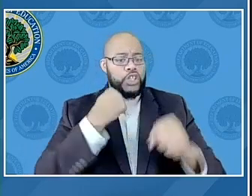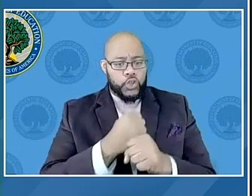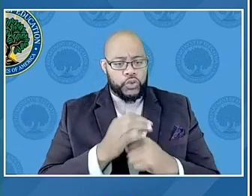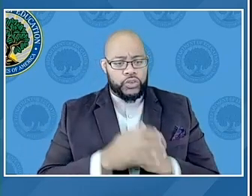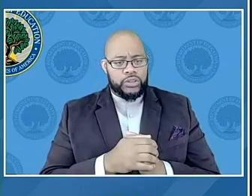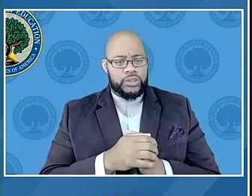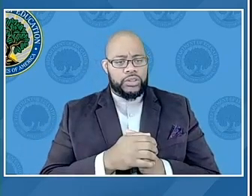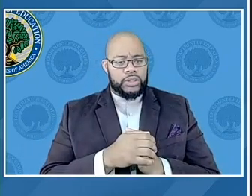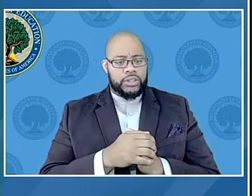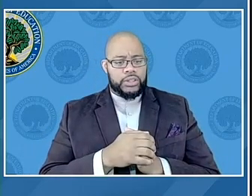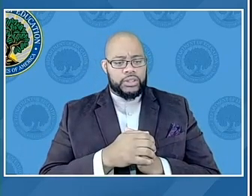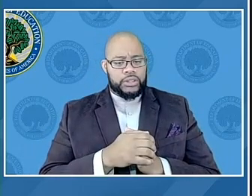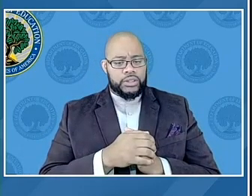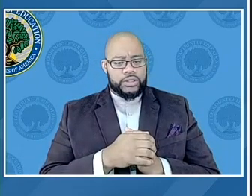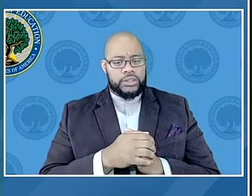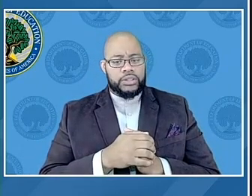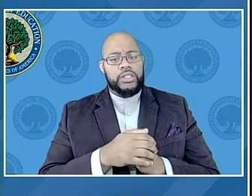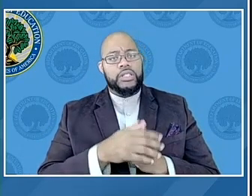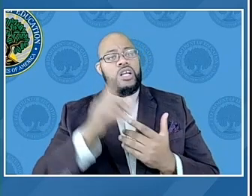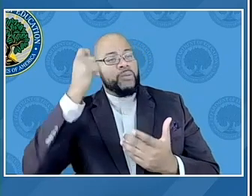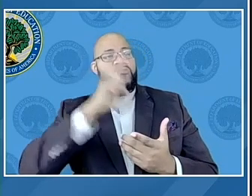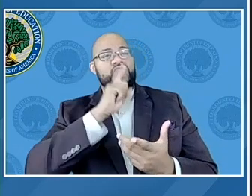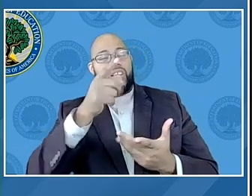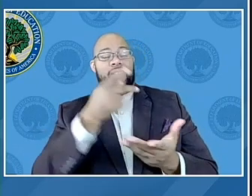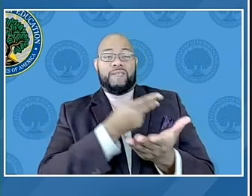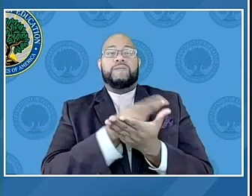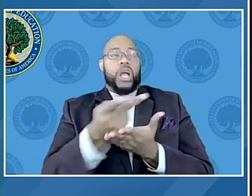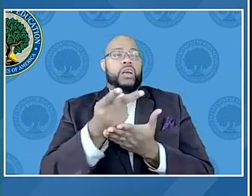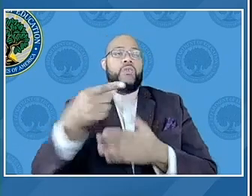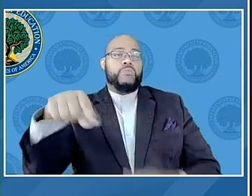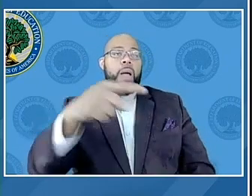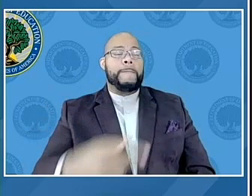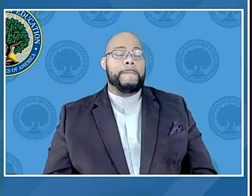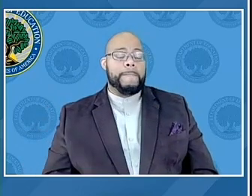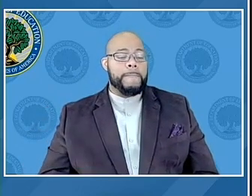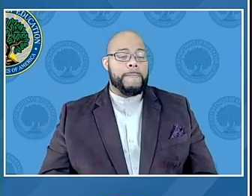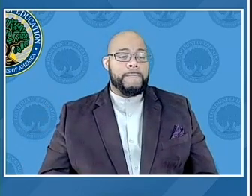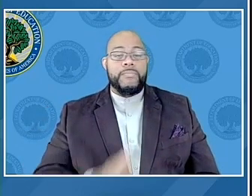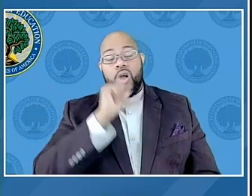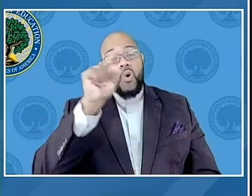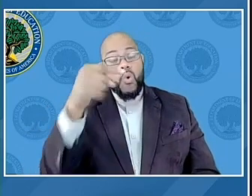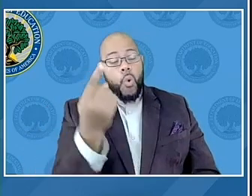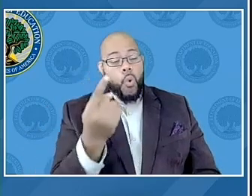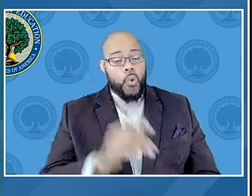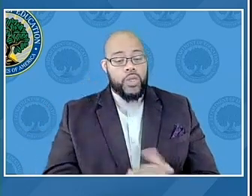the Government has really failed them, not only for these policies that they have put